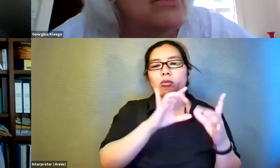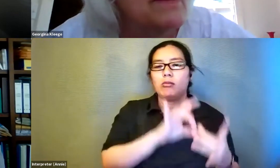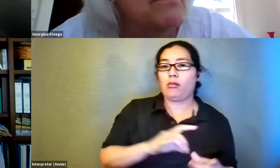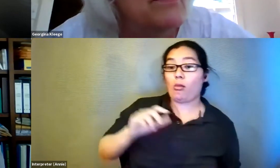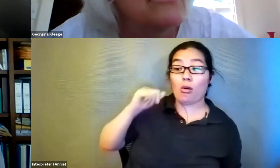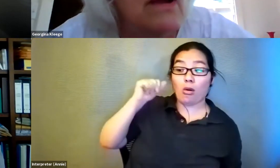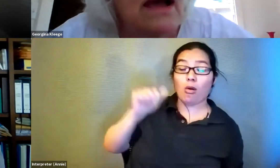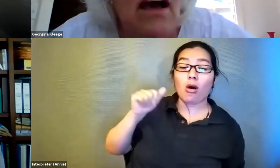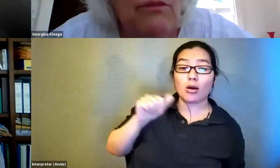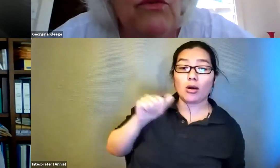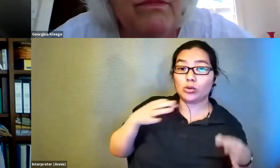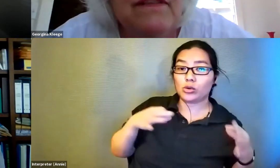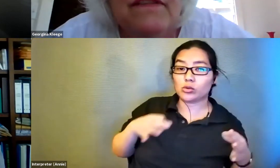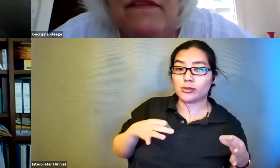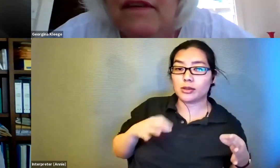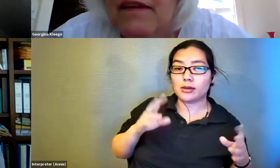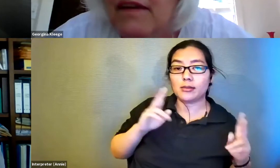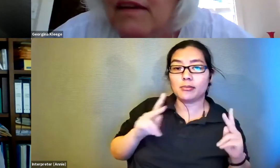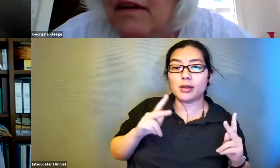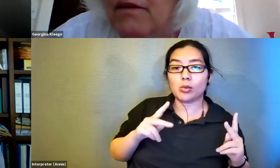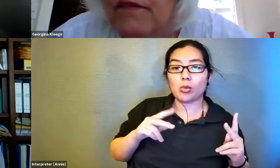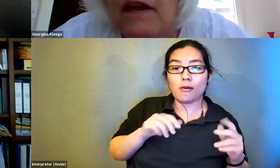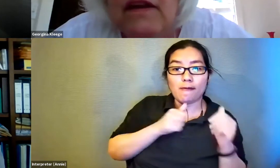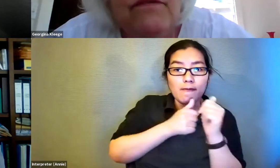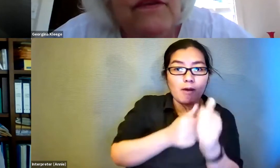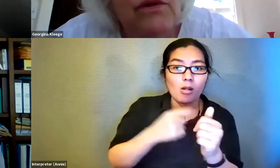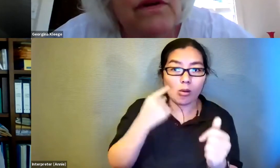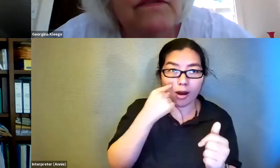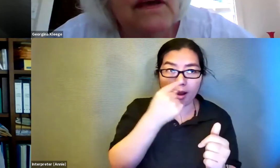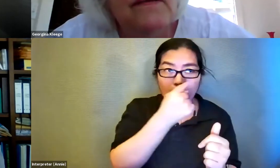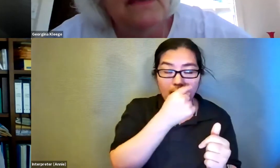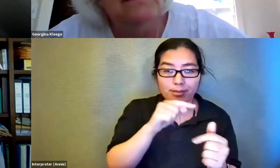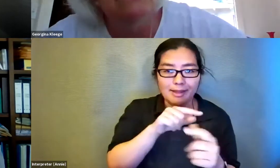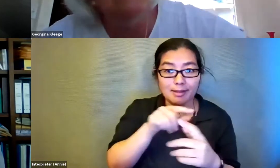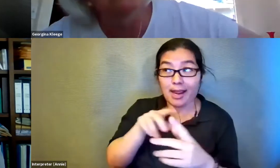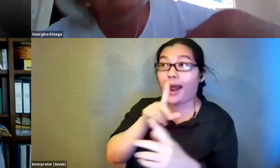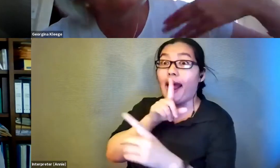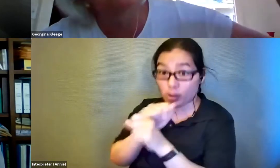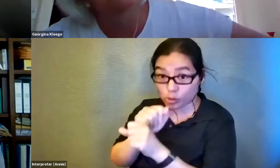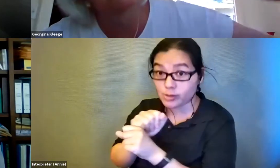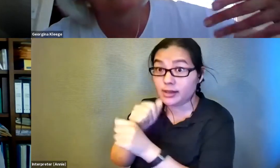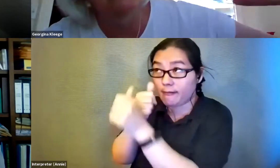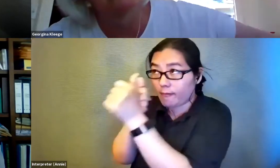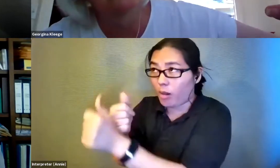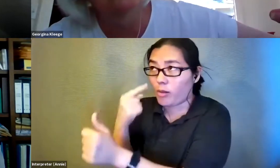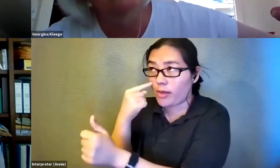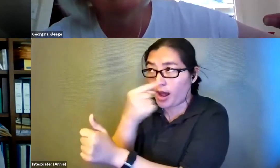where people track eye movements of sighted viewers and then try to